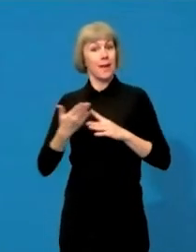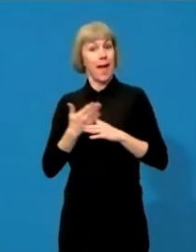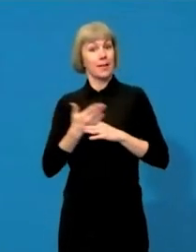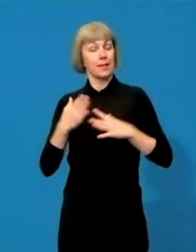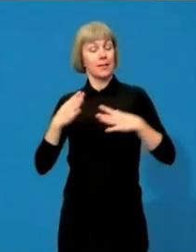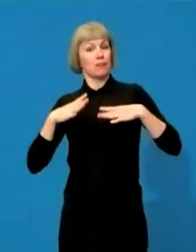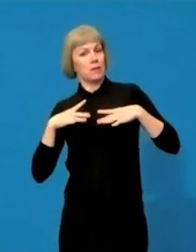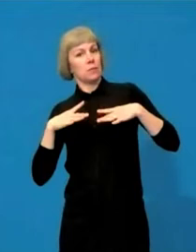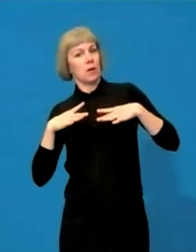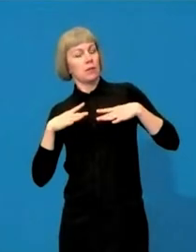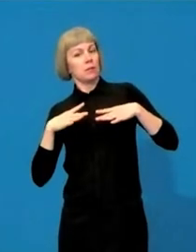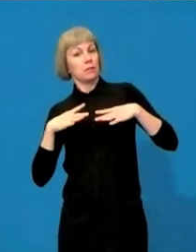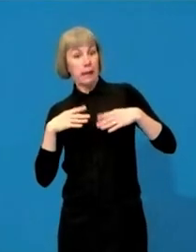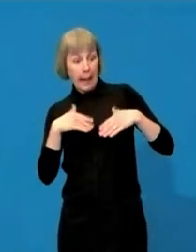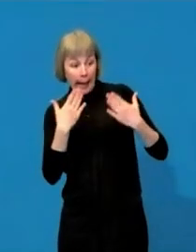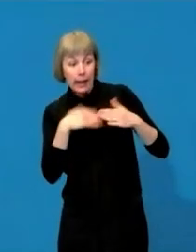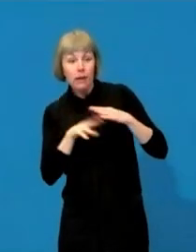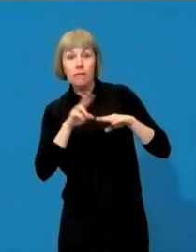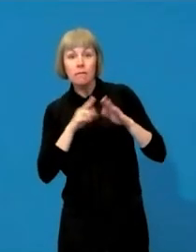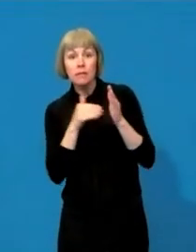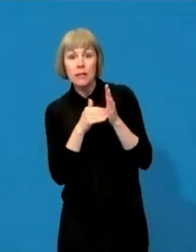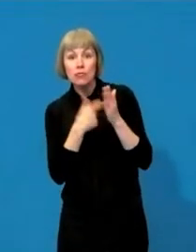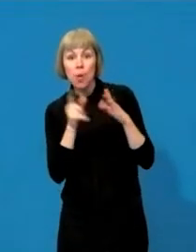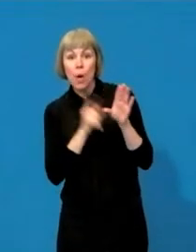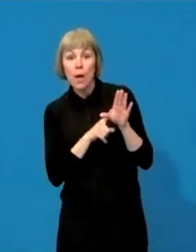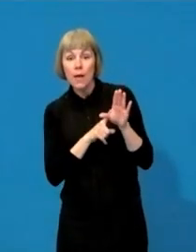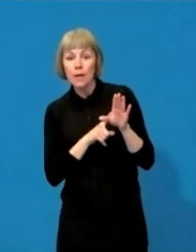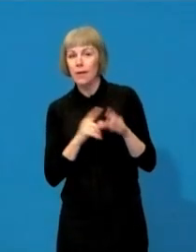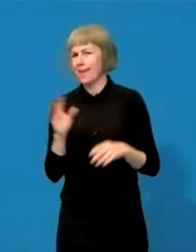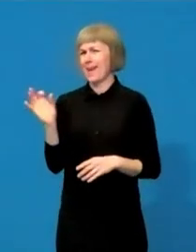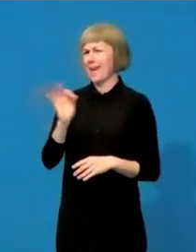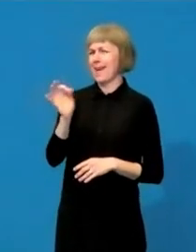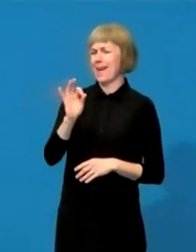Crossing? MR BEDFORD: No, you got to come out to Broome. And that's another. That's - I don't know why - I wouldn't trust that.